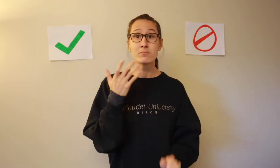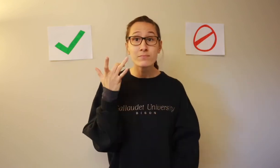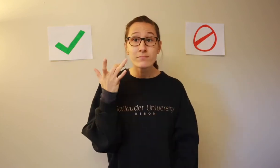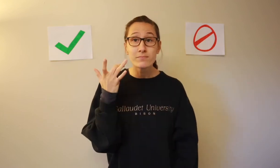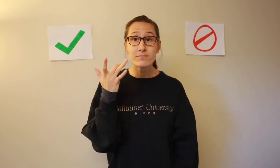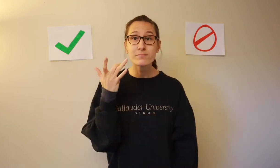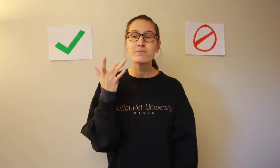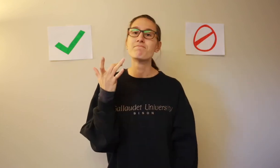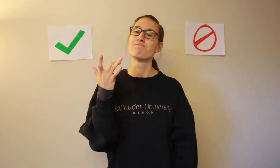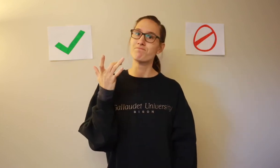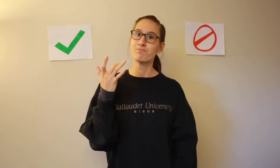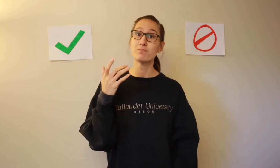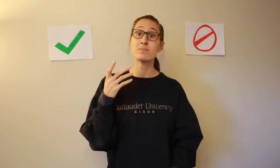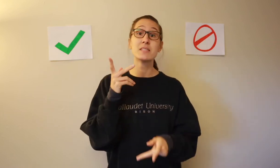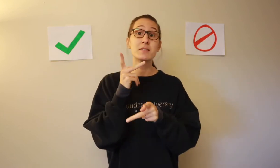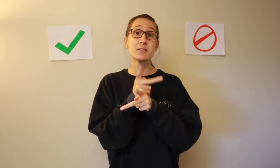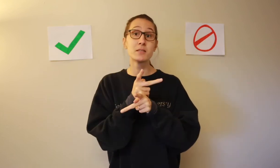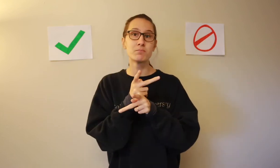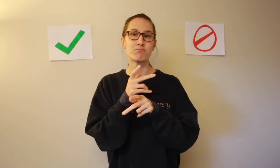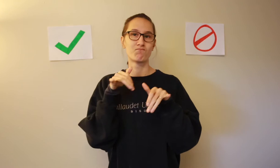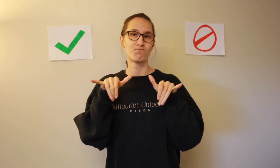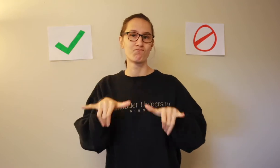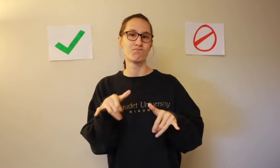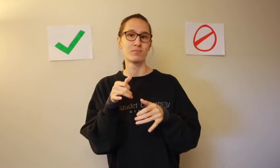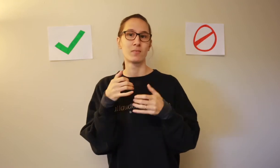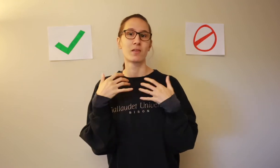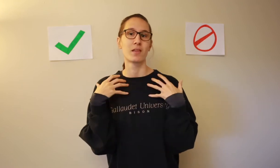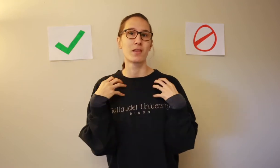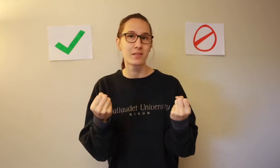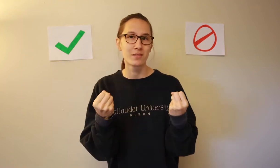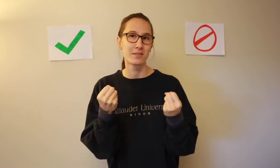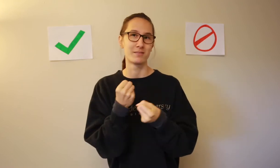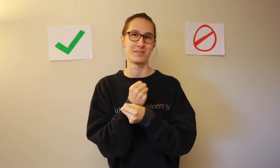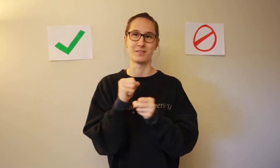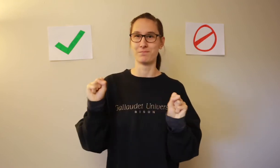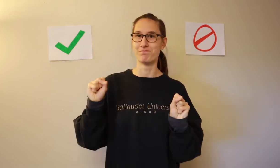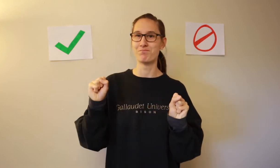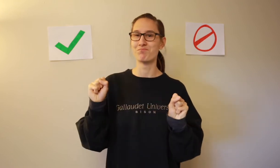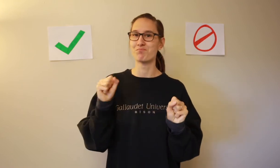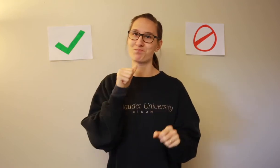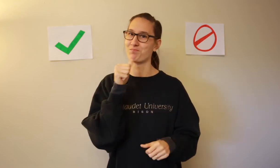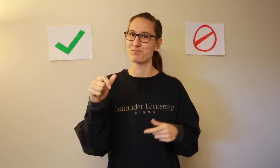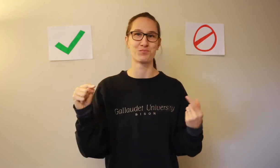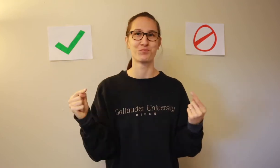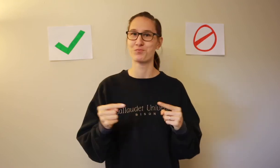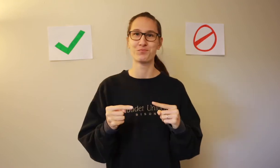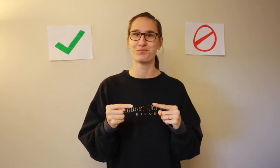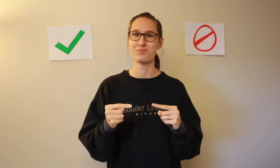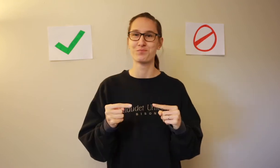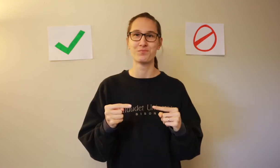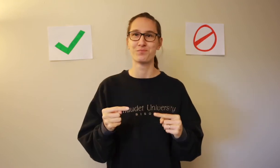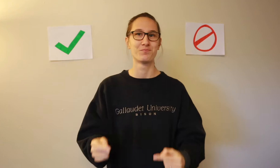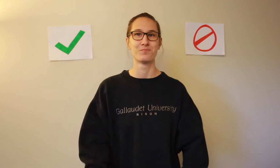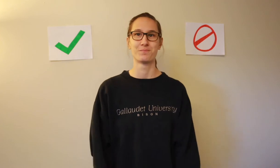We have them to keep us healthy, safe, and uninjured